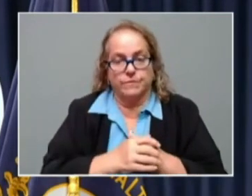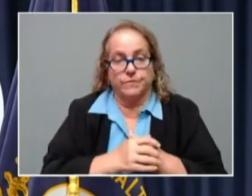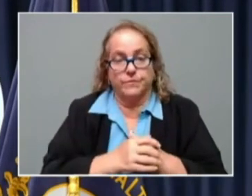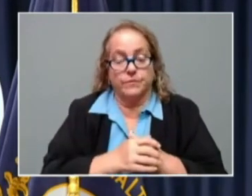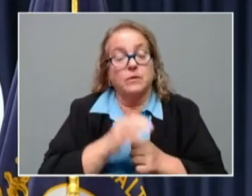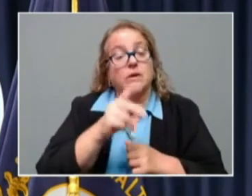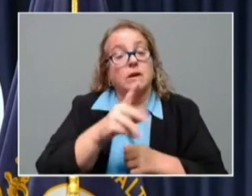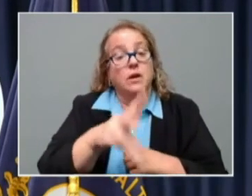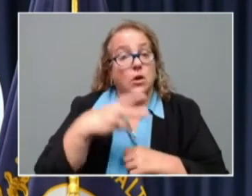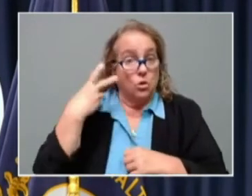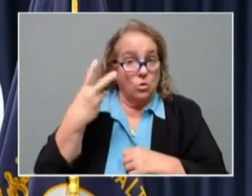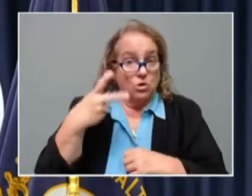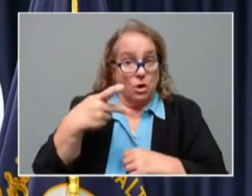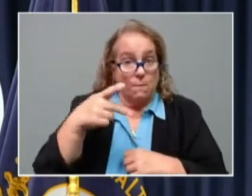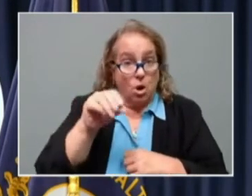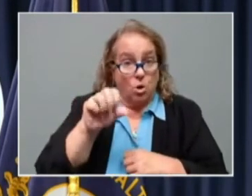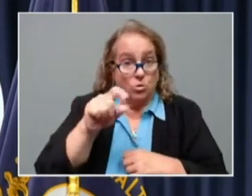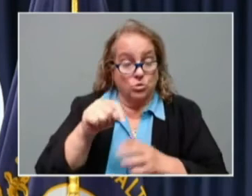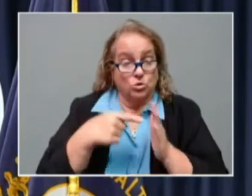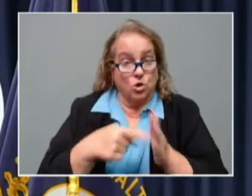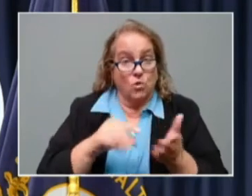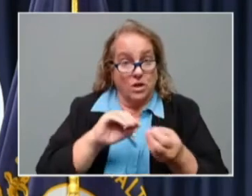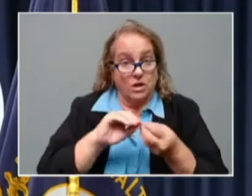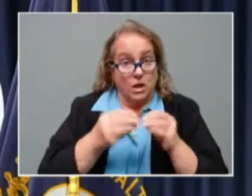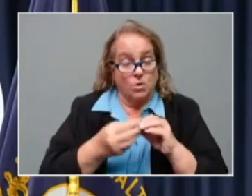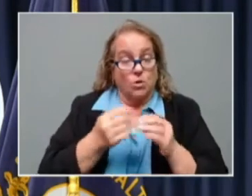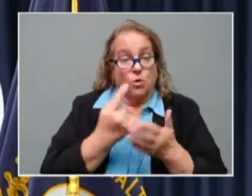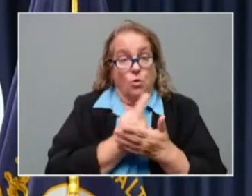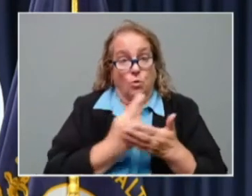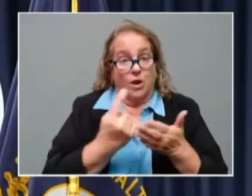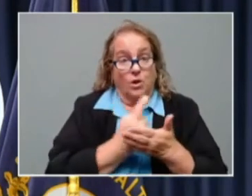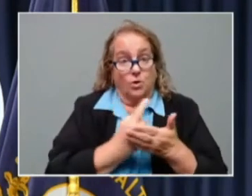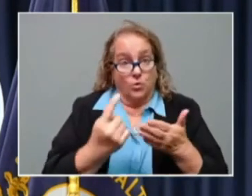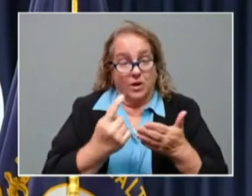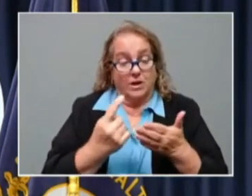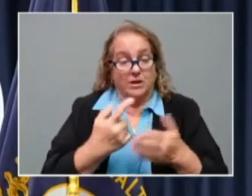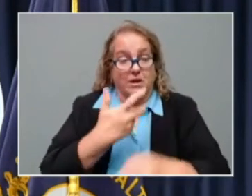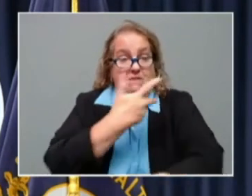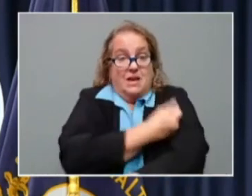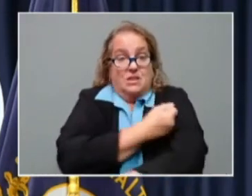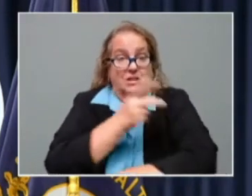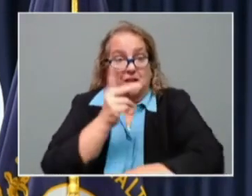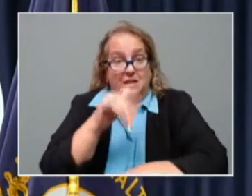to week vaccination rate in Kentucky dropped 11% last week. And as you well